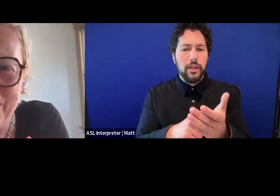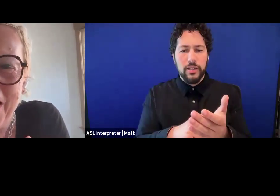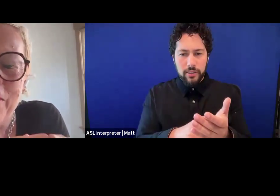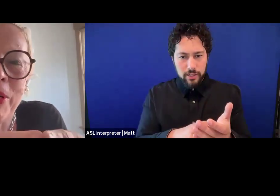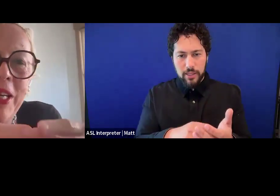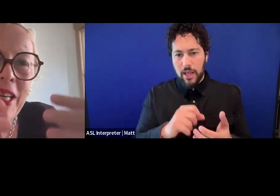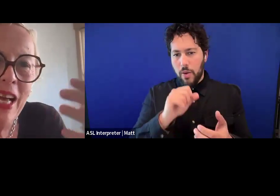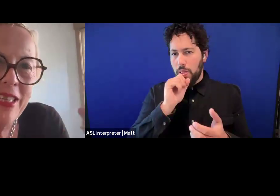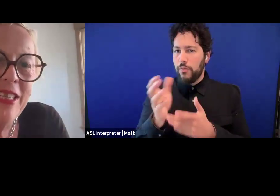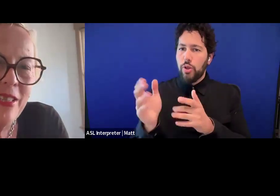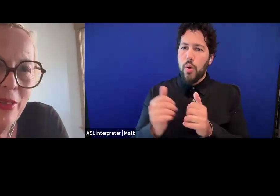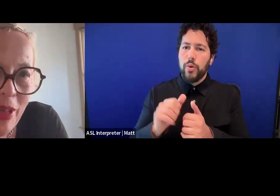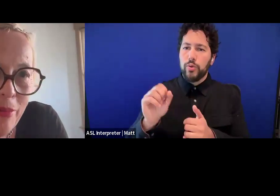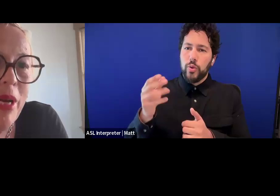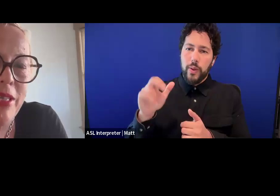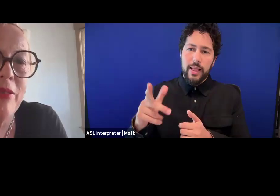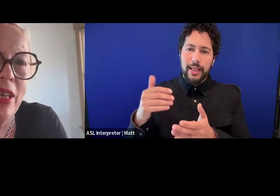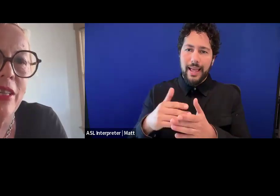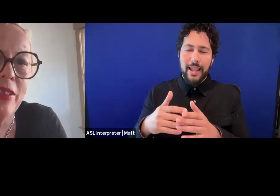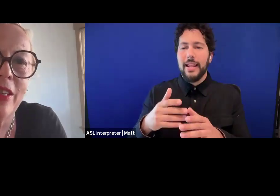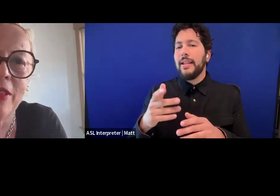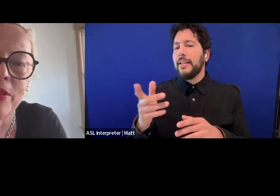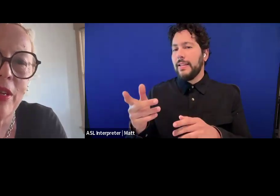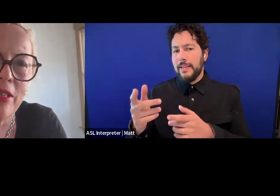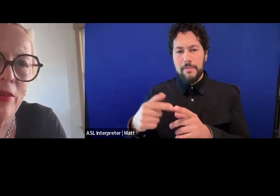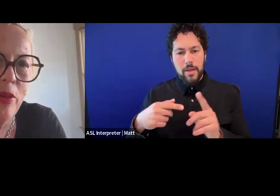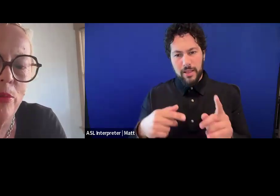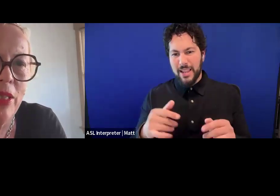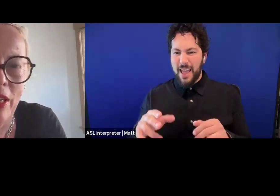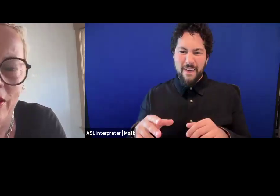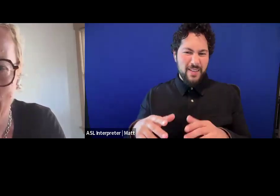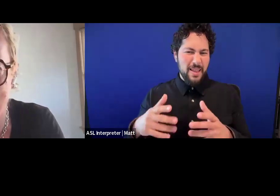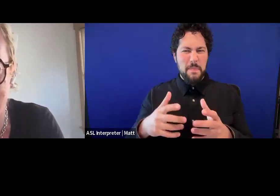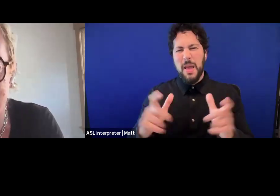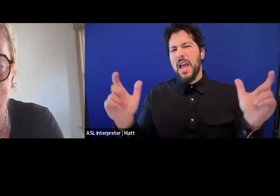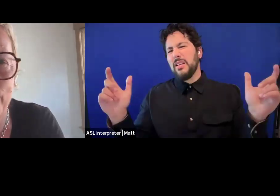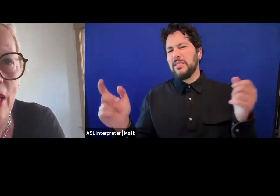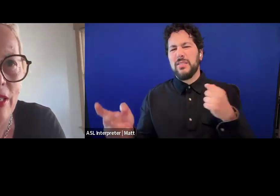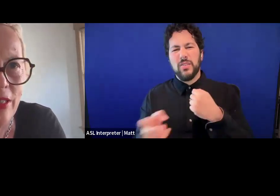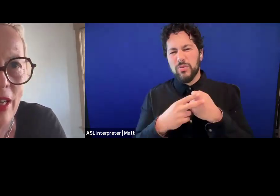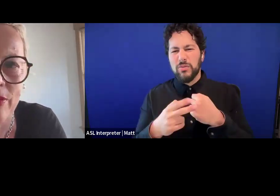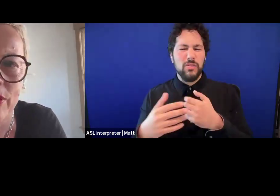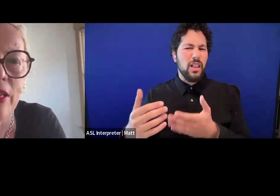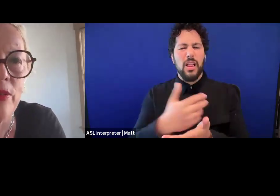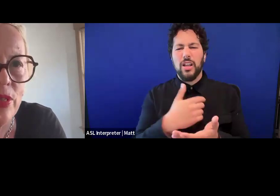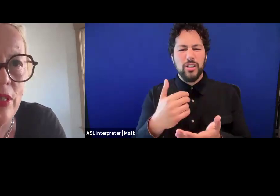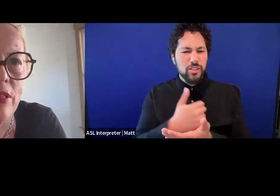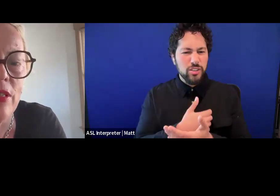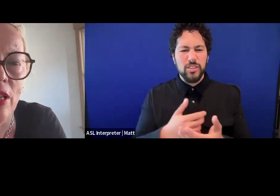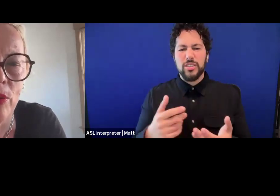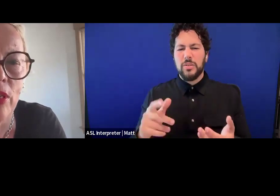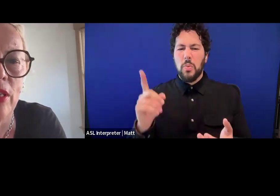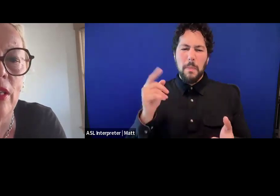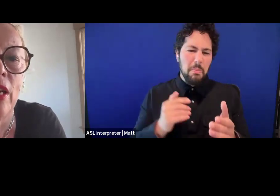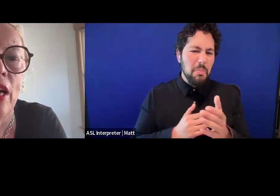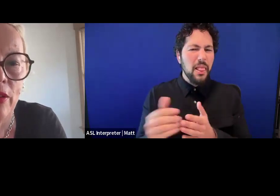But it has this sort of, like, massive collection now, so it has over a million archived items, it has staff, and it has visitors locally.